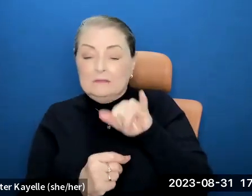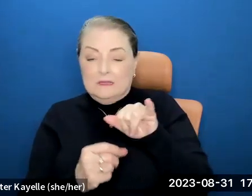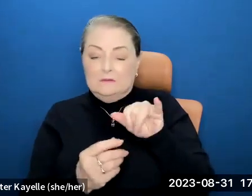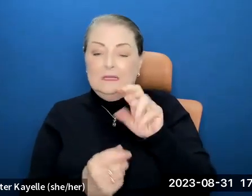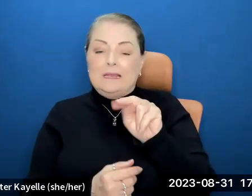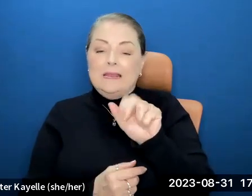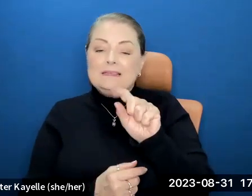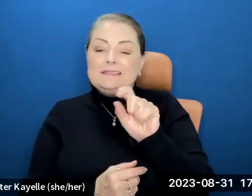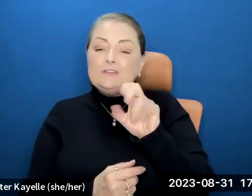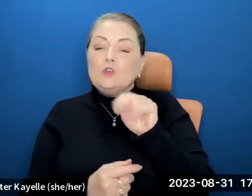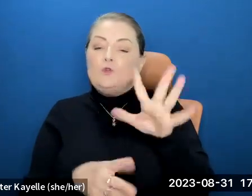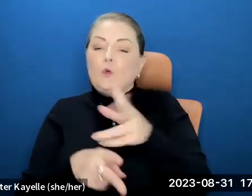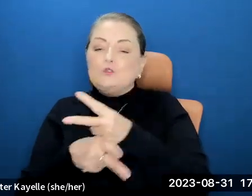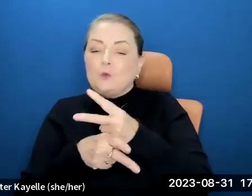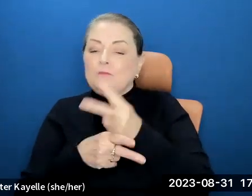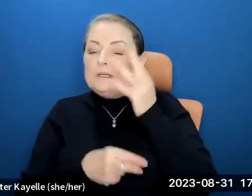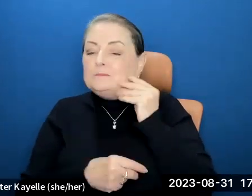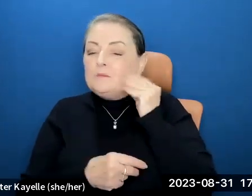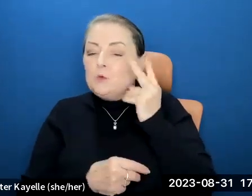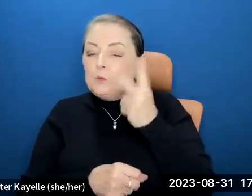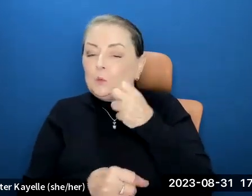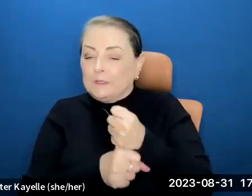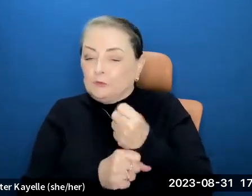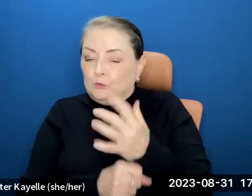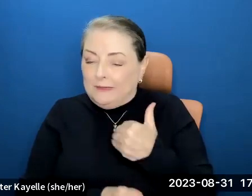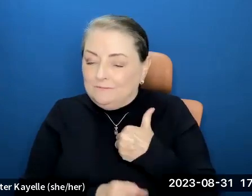supervised experience for the two years for that already has it now uh we're also working on the